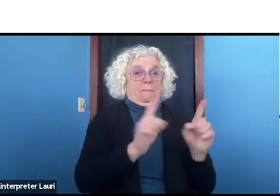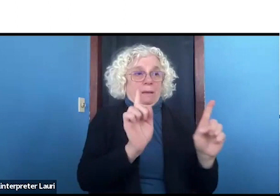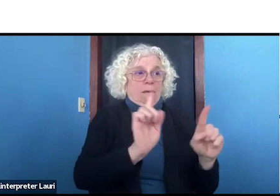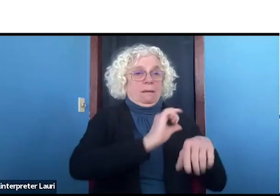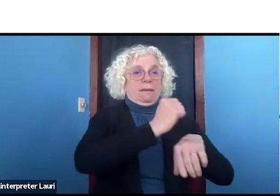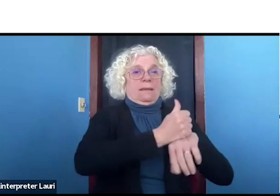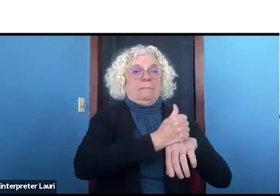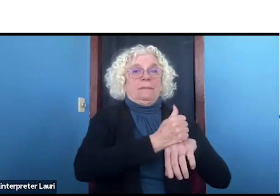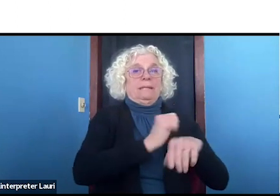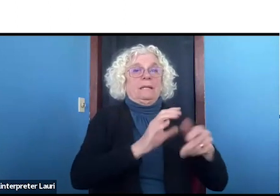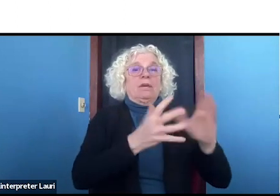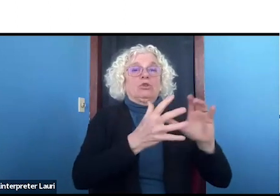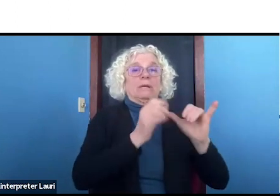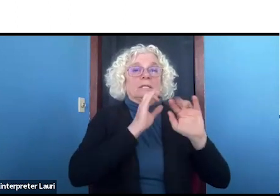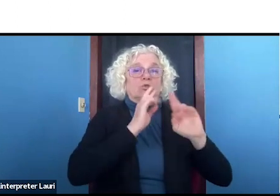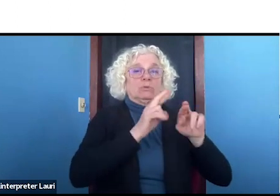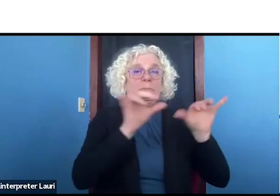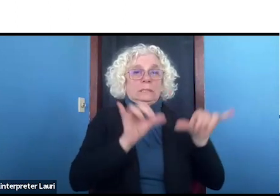And this webinar is the start